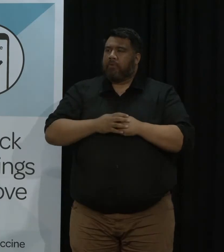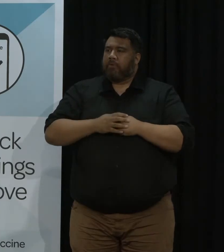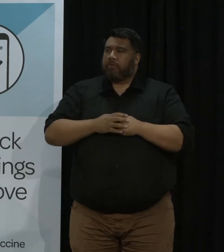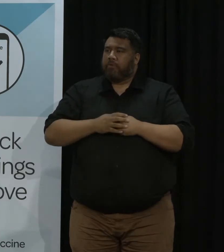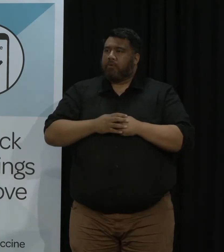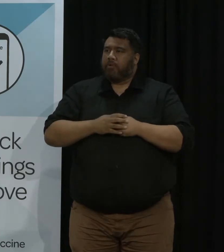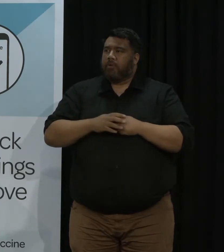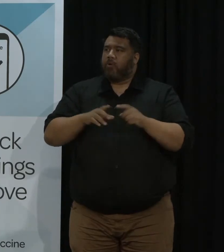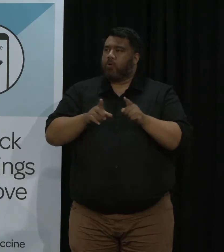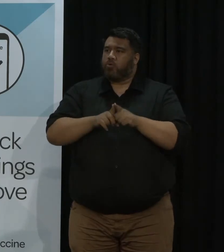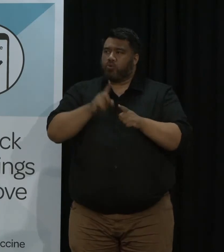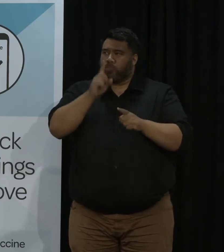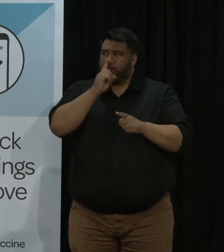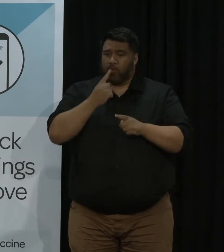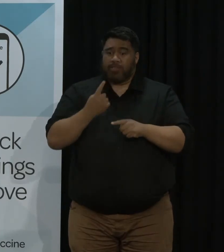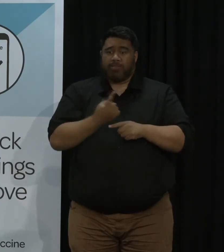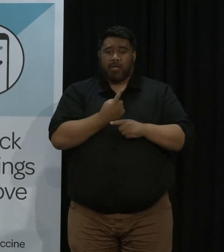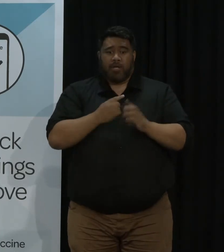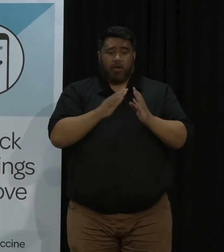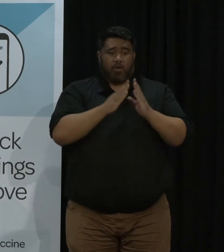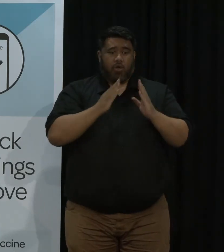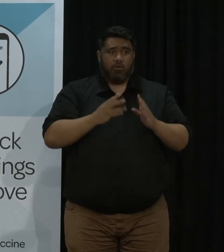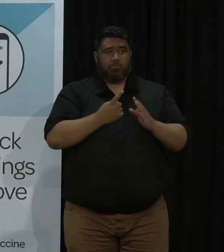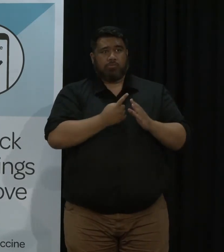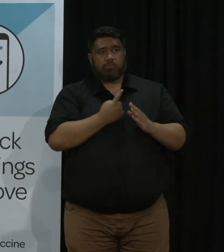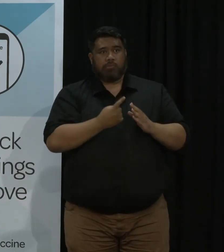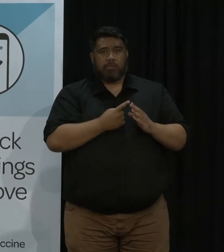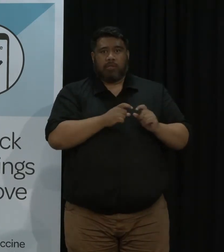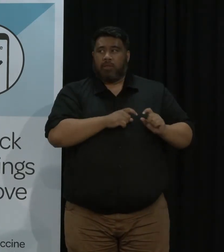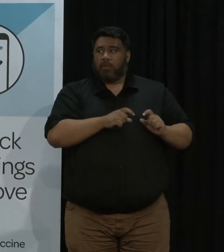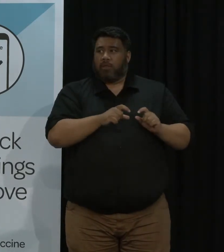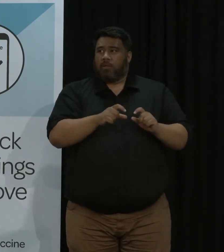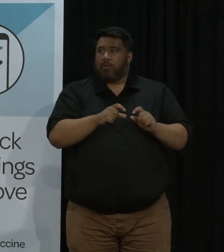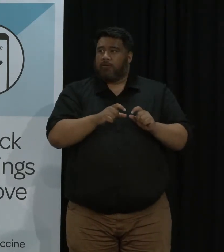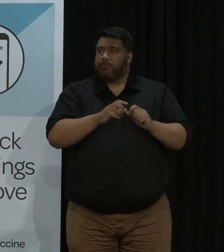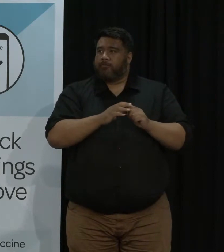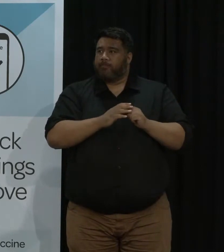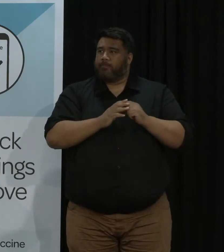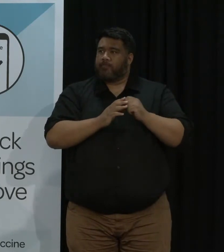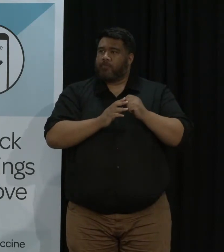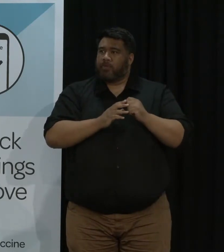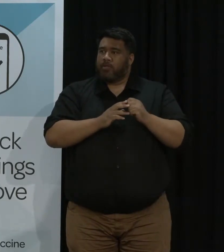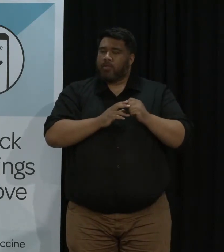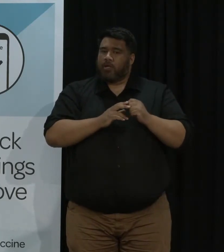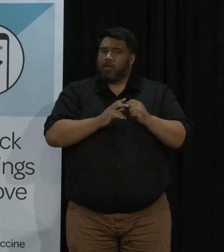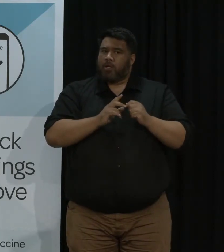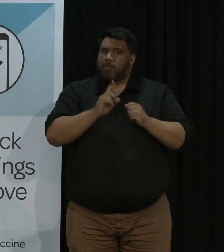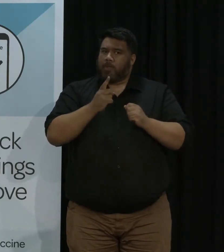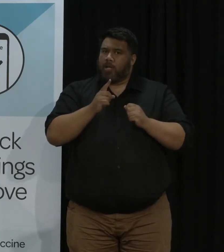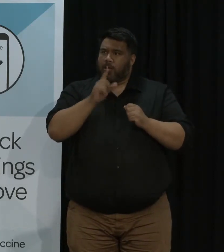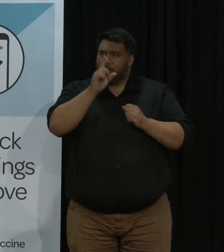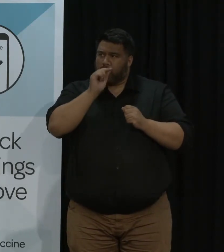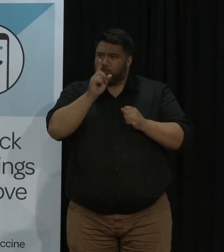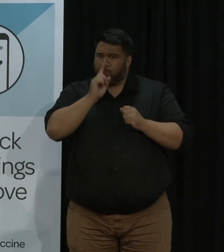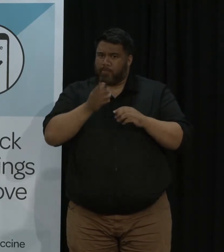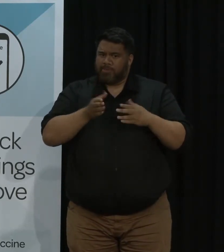to Christchurch. Has tested